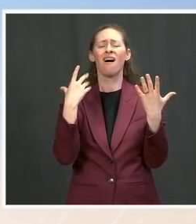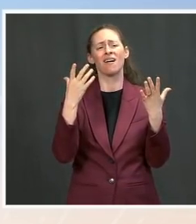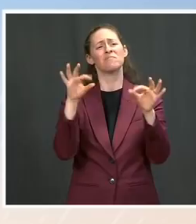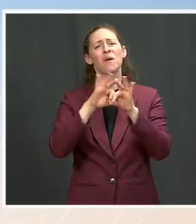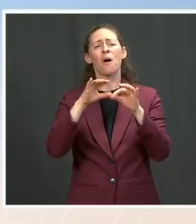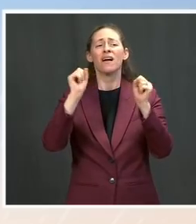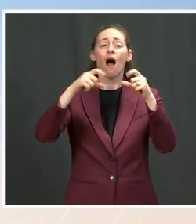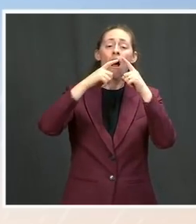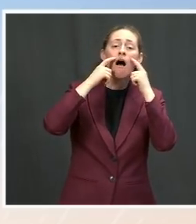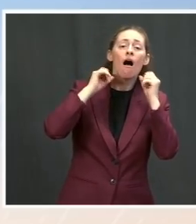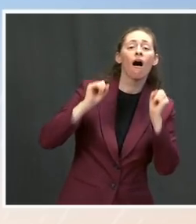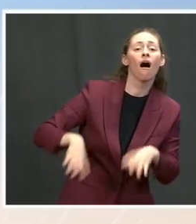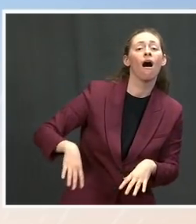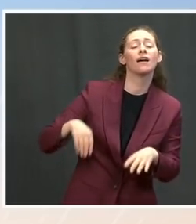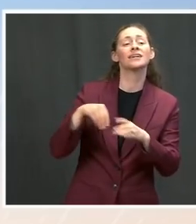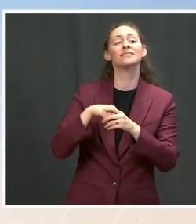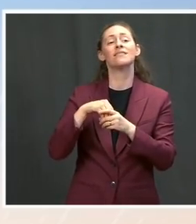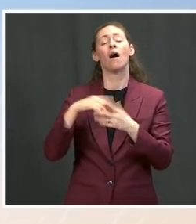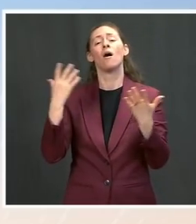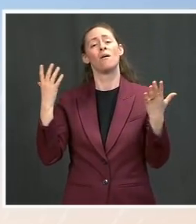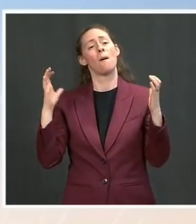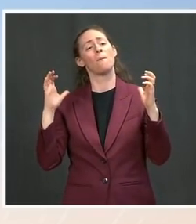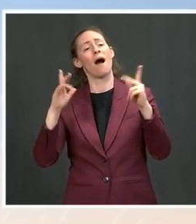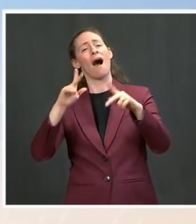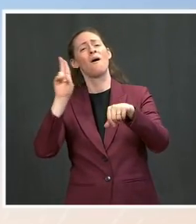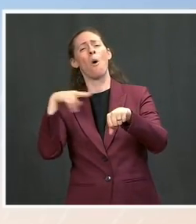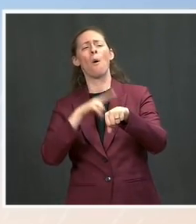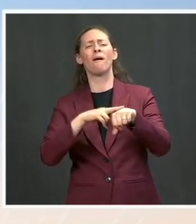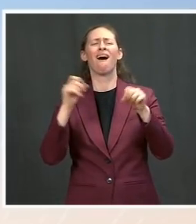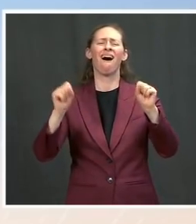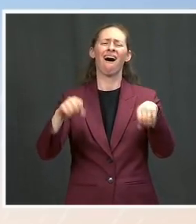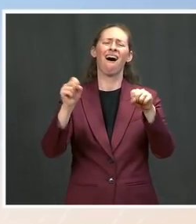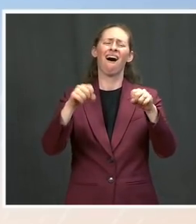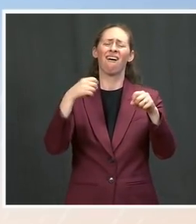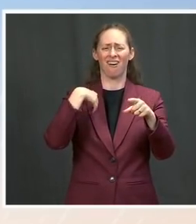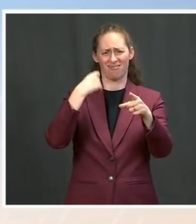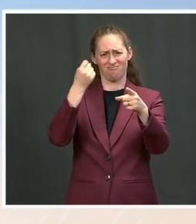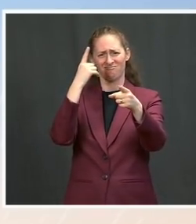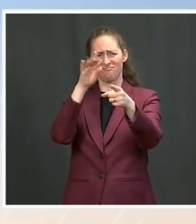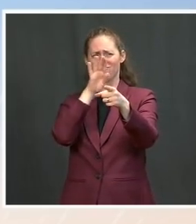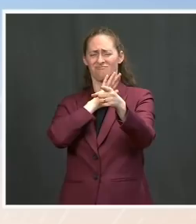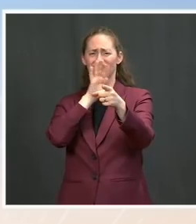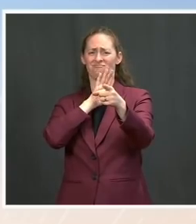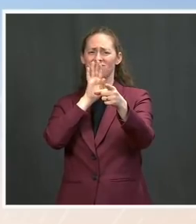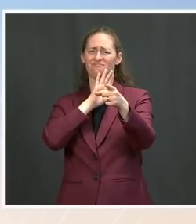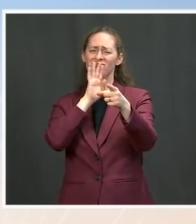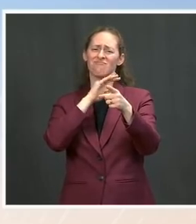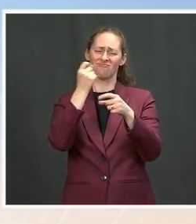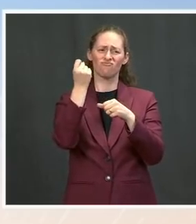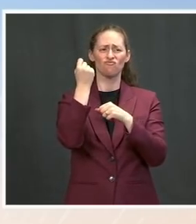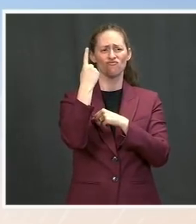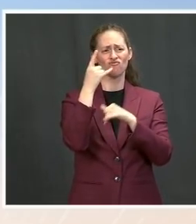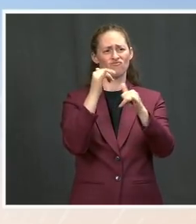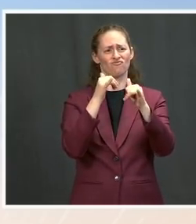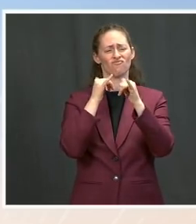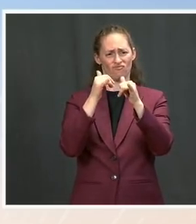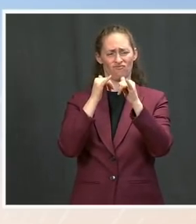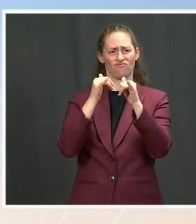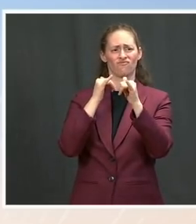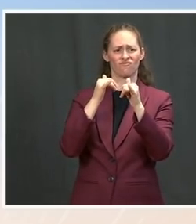and we all want to return back to normal. And we understand the frustration of the public, but we will leave the definition of that to our health and medical experts.